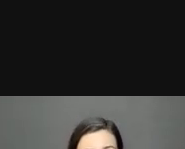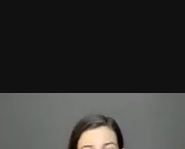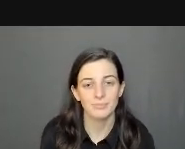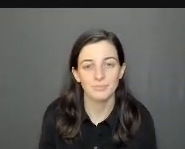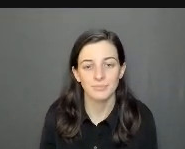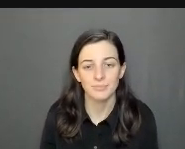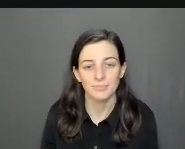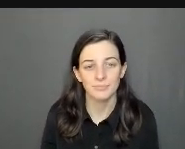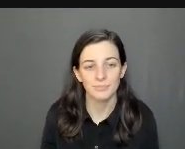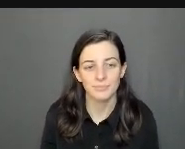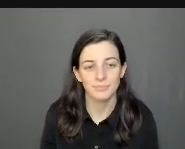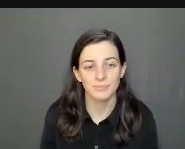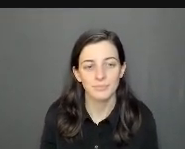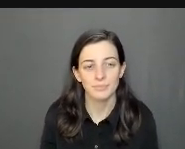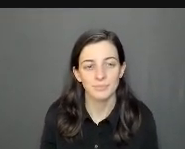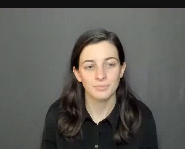LAZAR BULATOVIC: can you see me well?